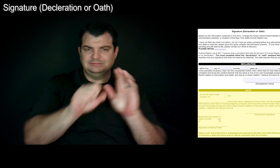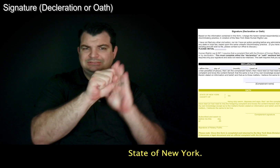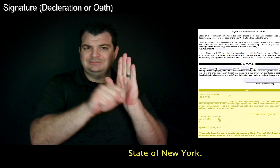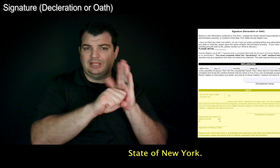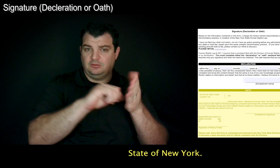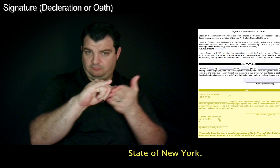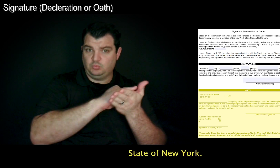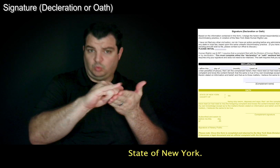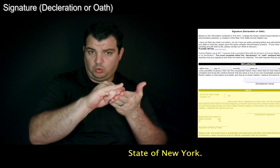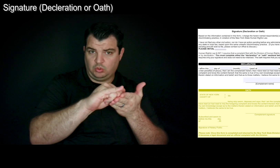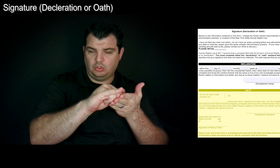State of New York.